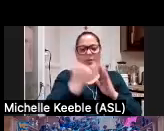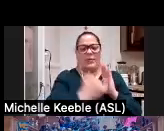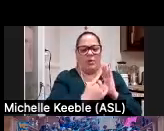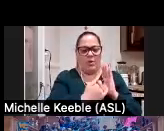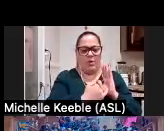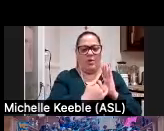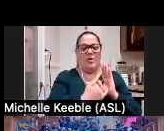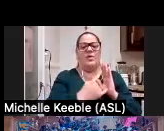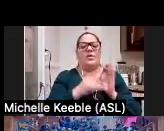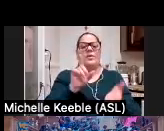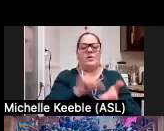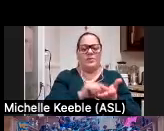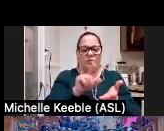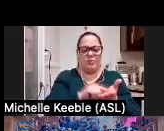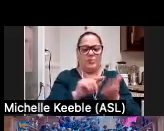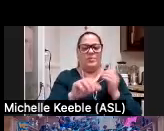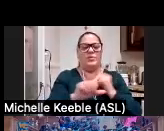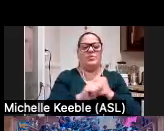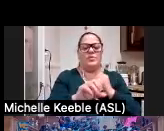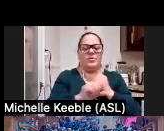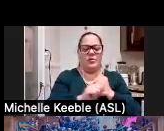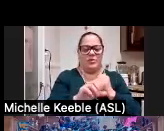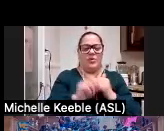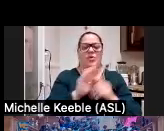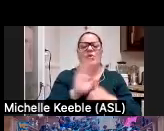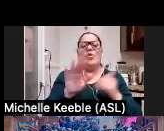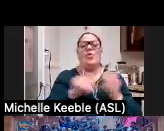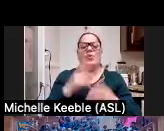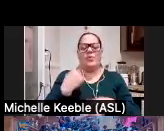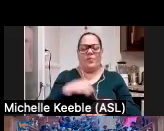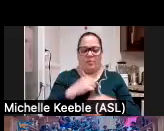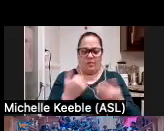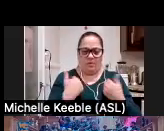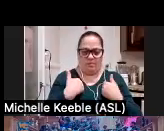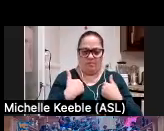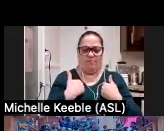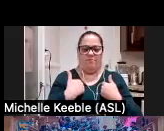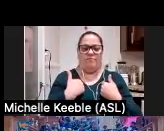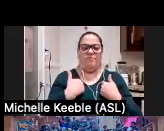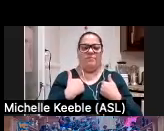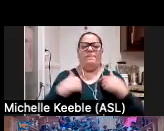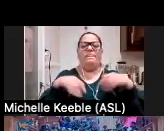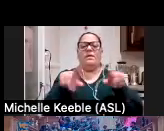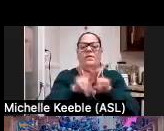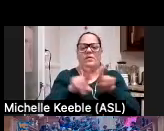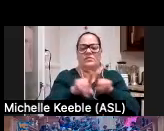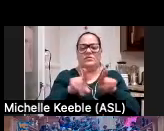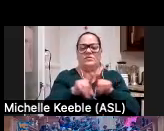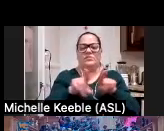the newspaper clips of all the reproductions or loans that we have. Um and also breaking down